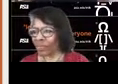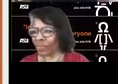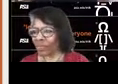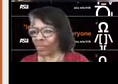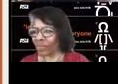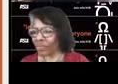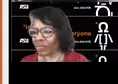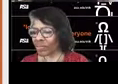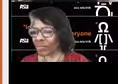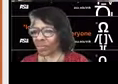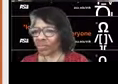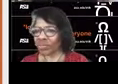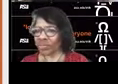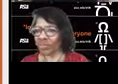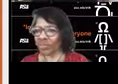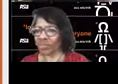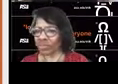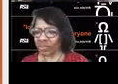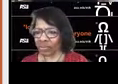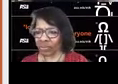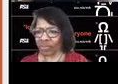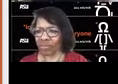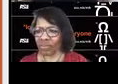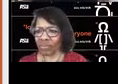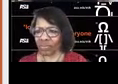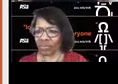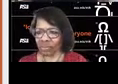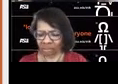You're gonna get an invitation, a formal invitation here later in this meeting